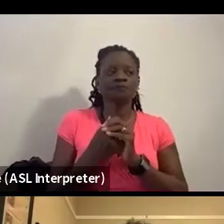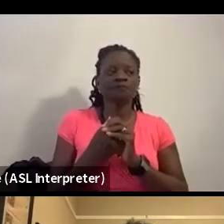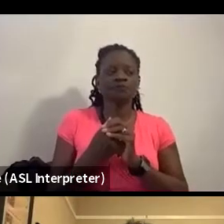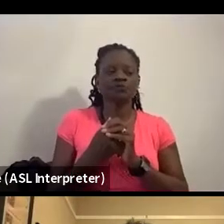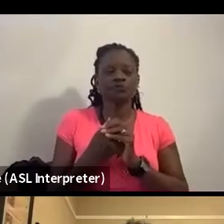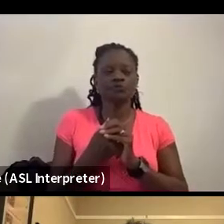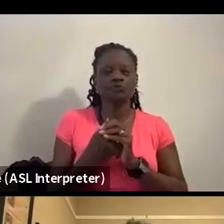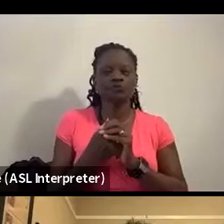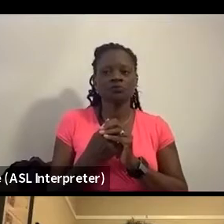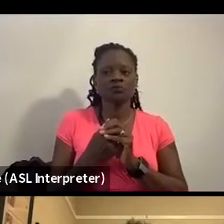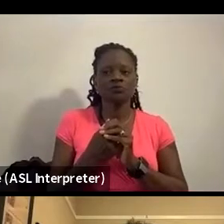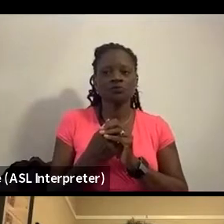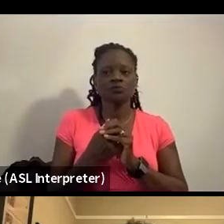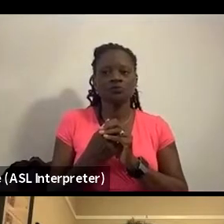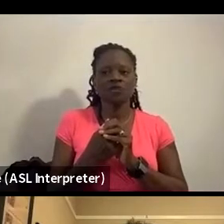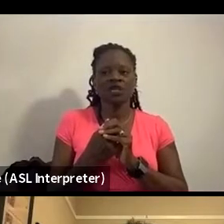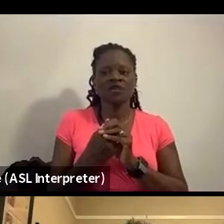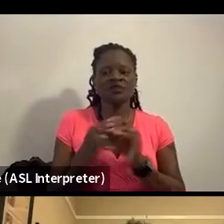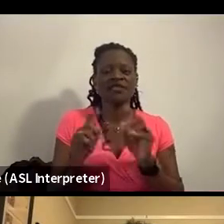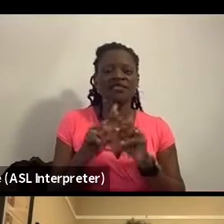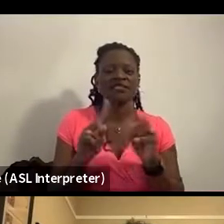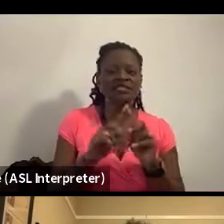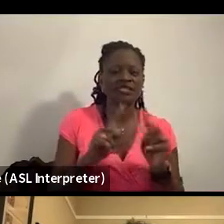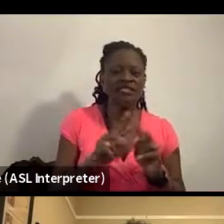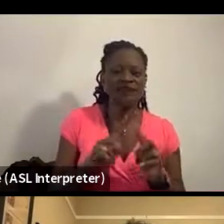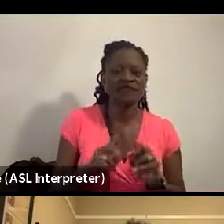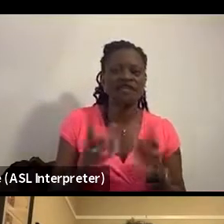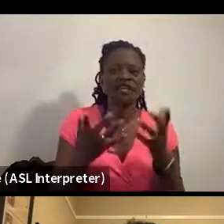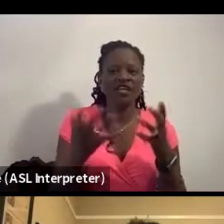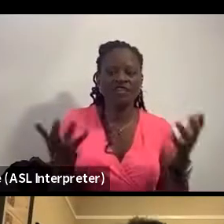Peter, then, rather than the come along with vaccine hesitancy in the ways that